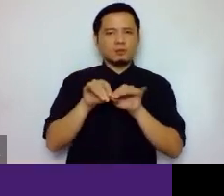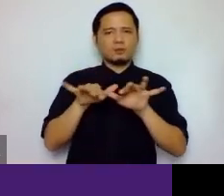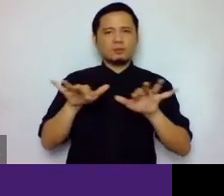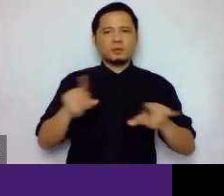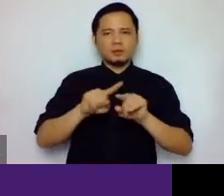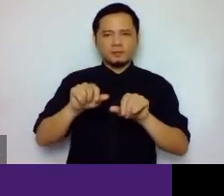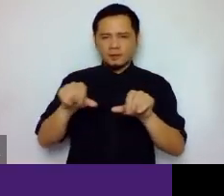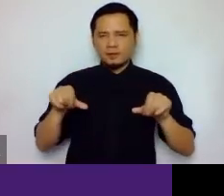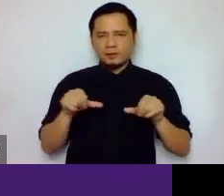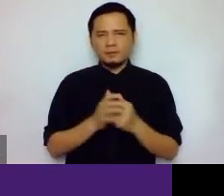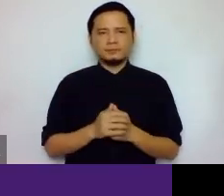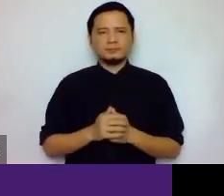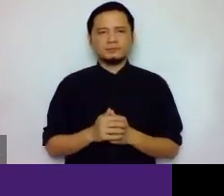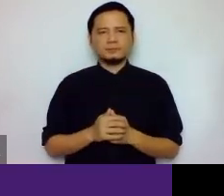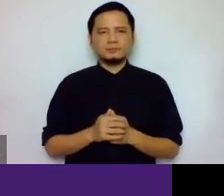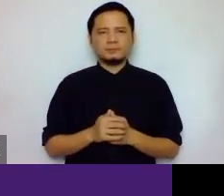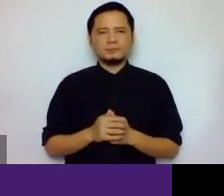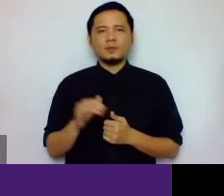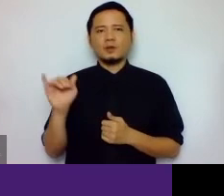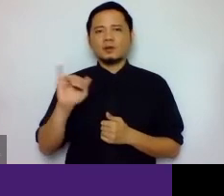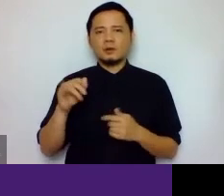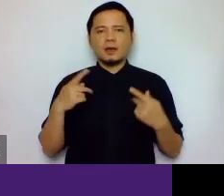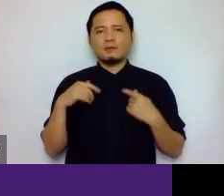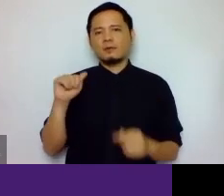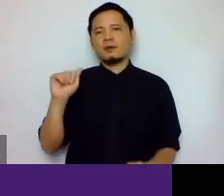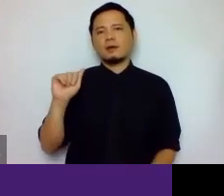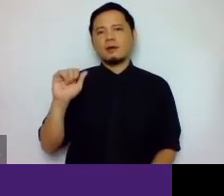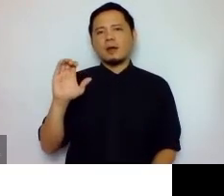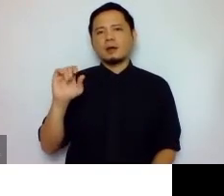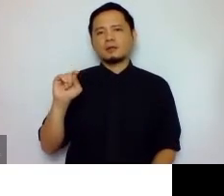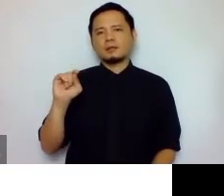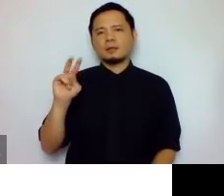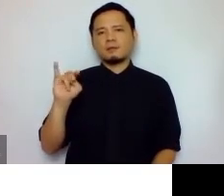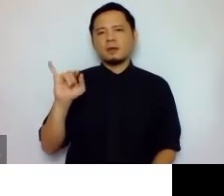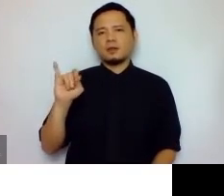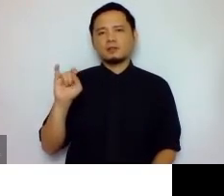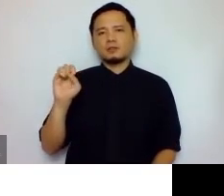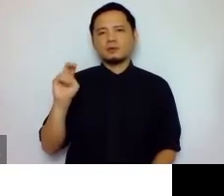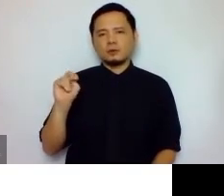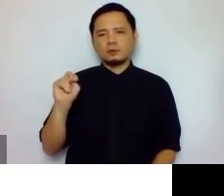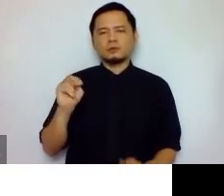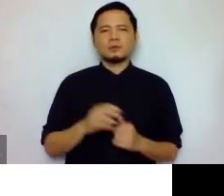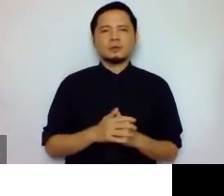We also have what we call activations. One is Bakuna Busters.